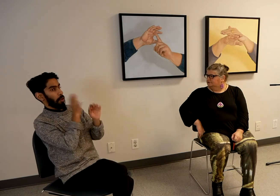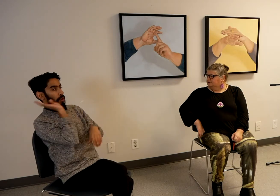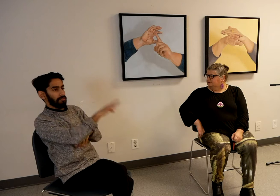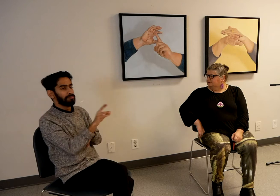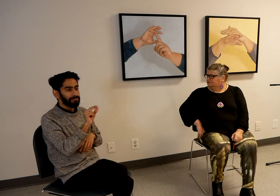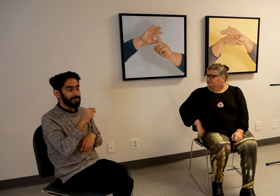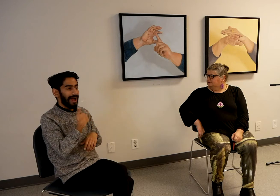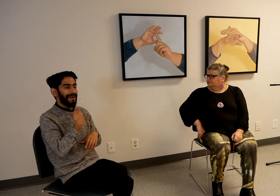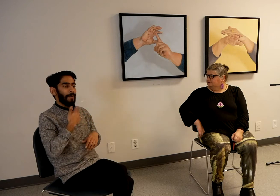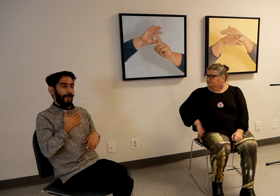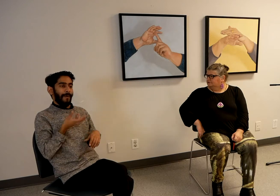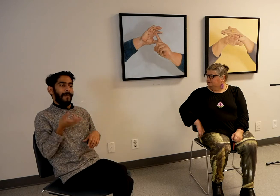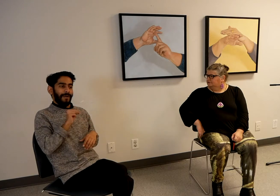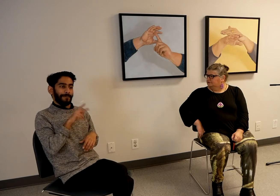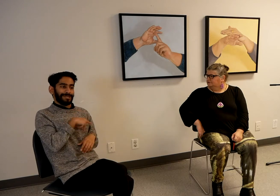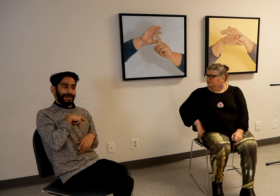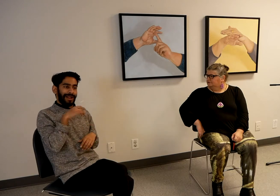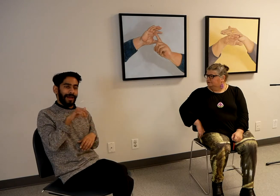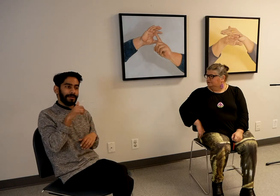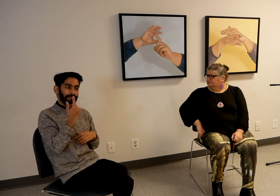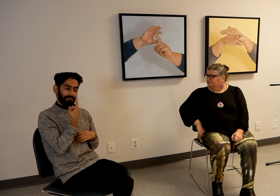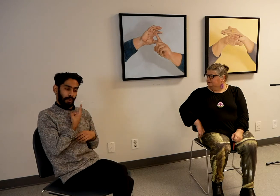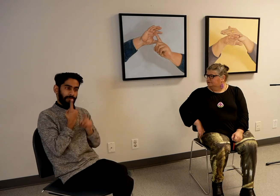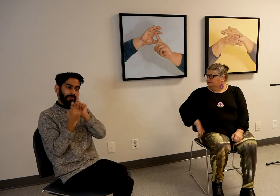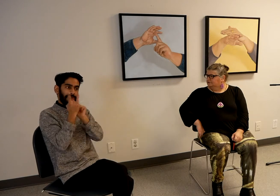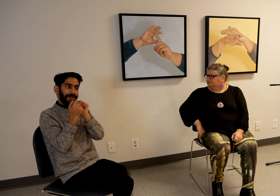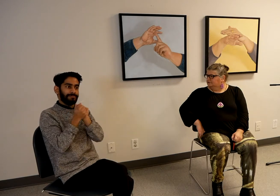So that's one great way to get rid of that communication barrier, but even in